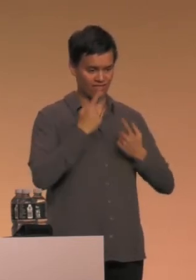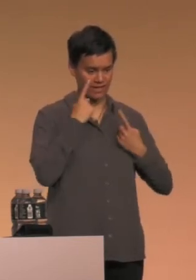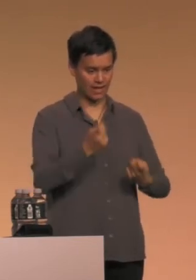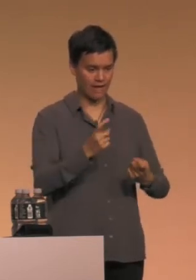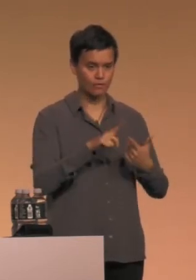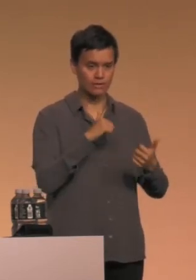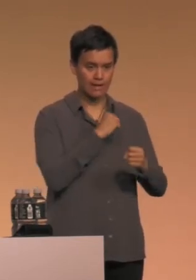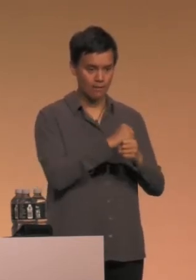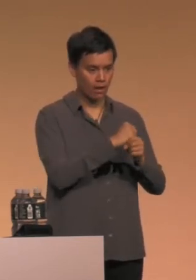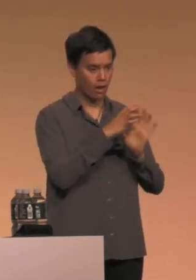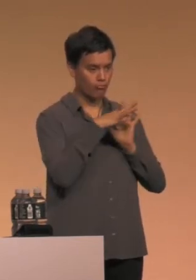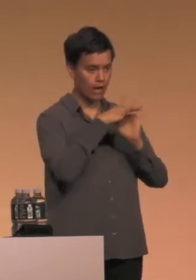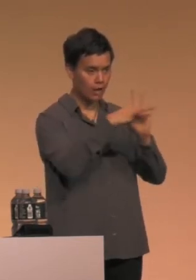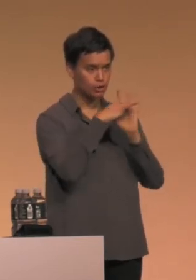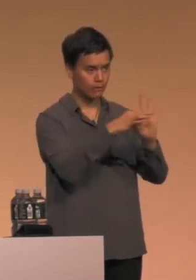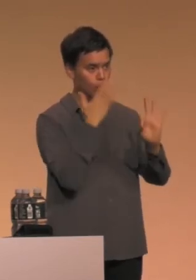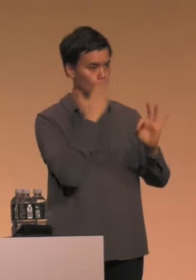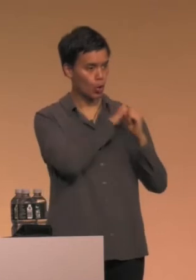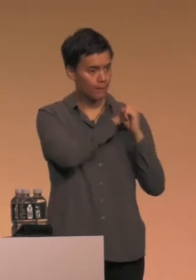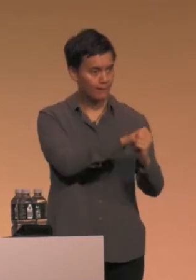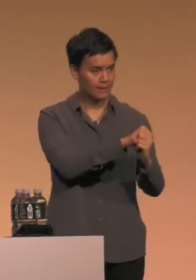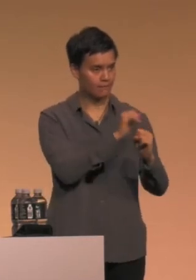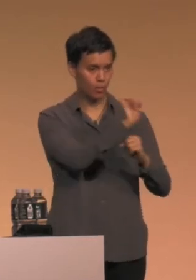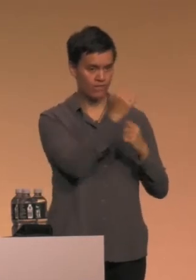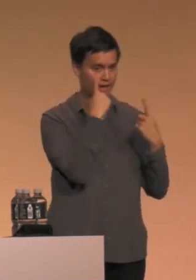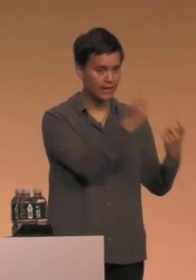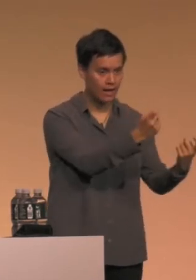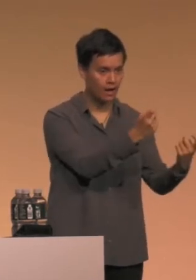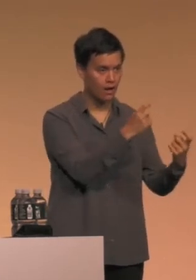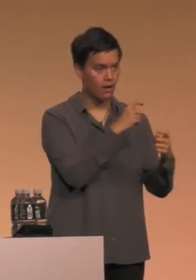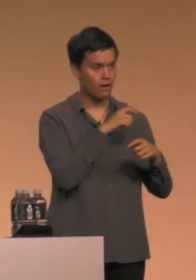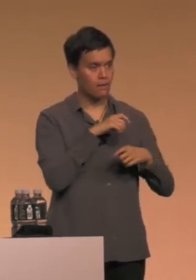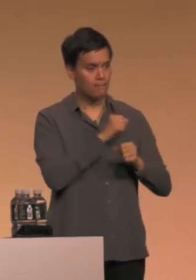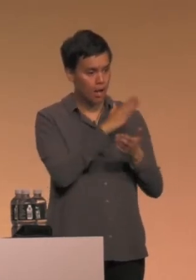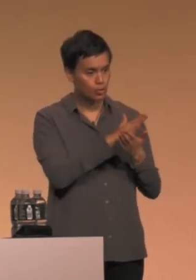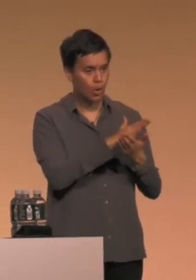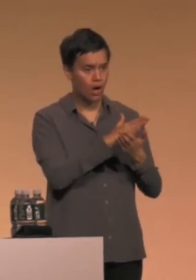reflecting a commitment to care, providing a platform for mutual trust, anticipation,